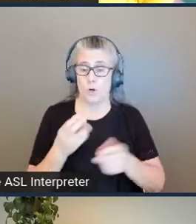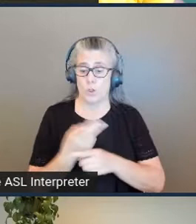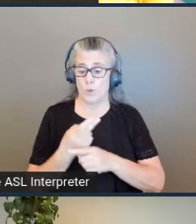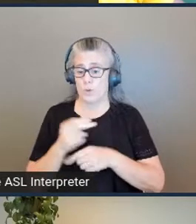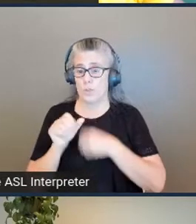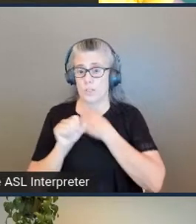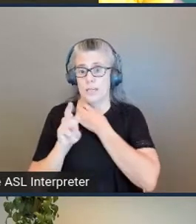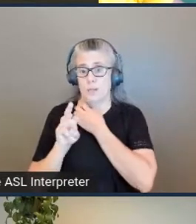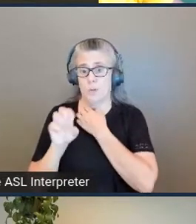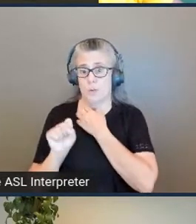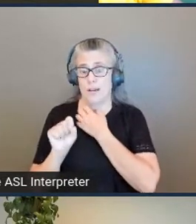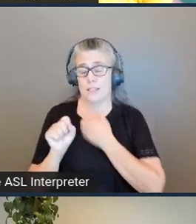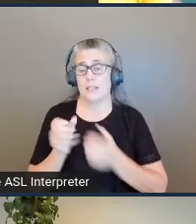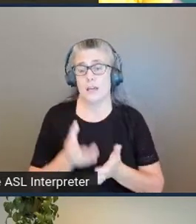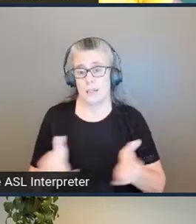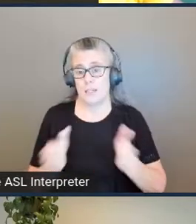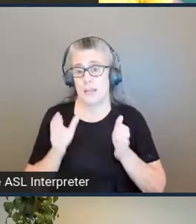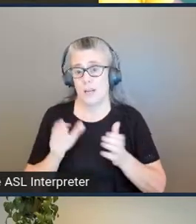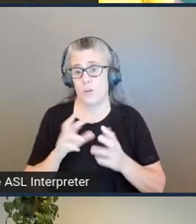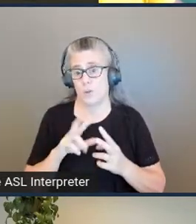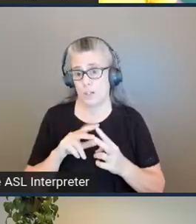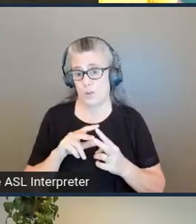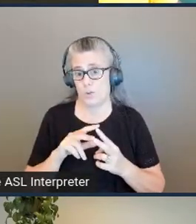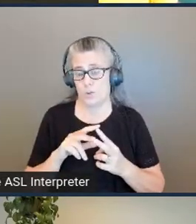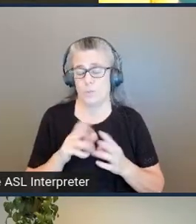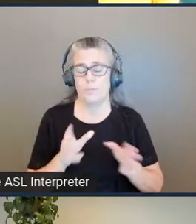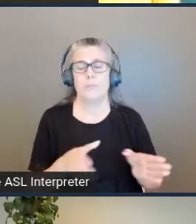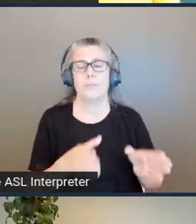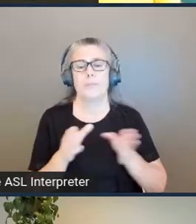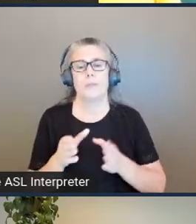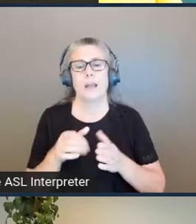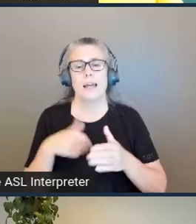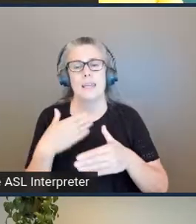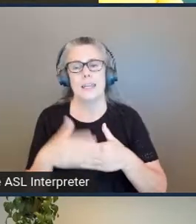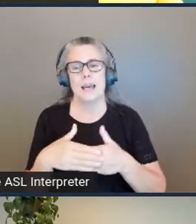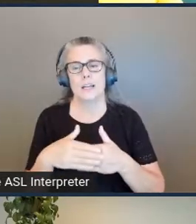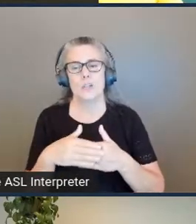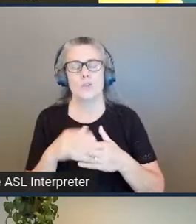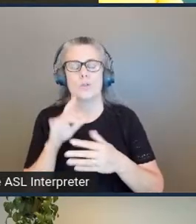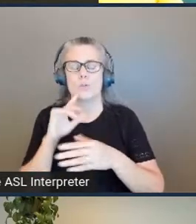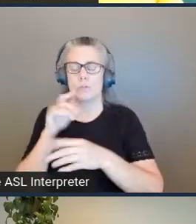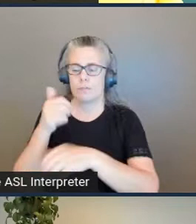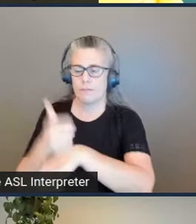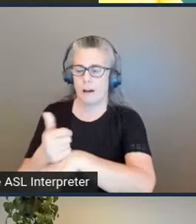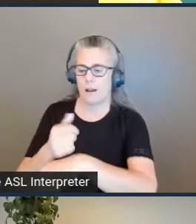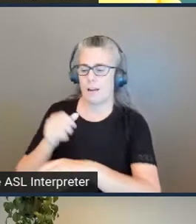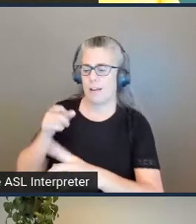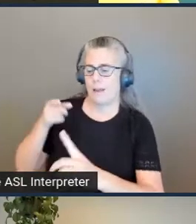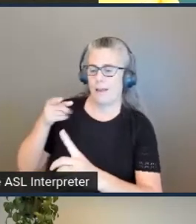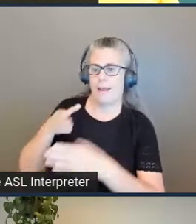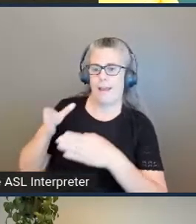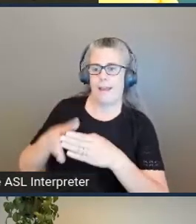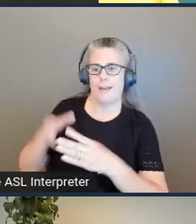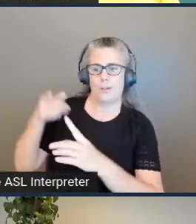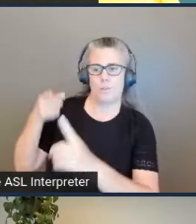So the next, and then the next step is you're gonna specify an endpoint configuration. So with the endpoint configuration, you're gonna specify